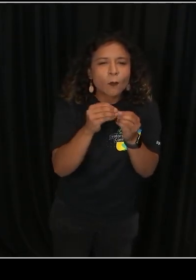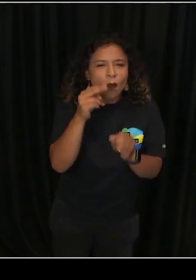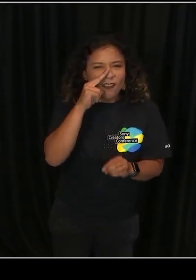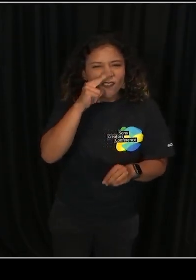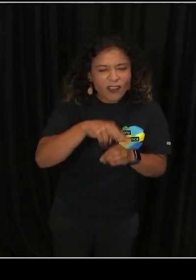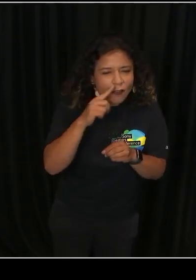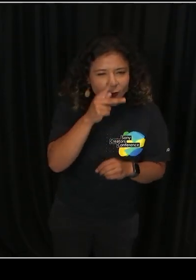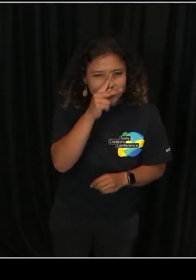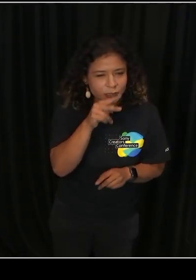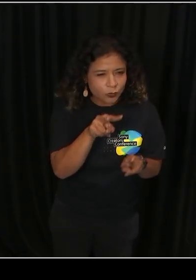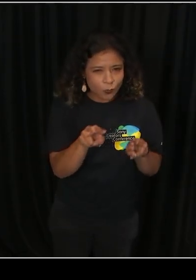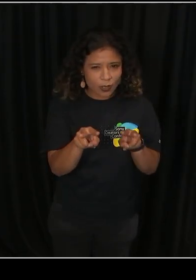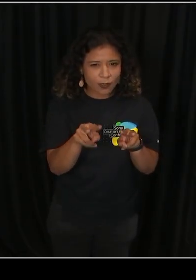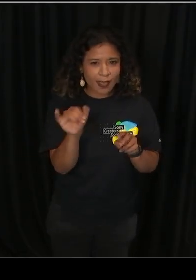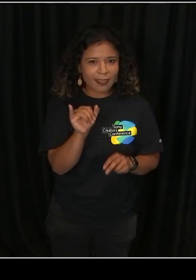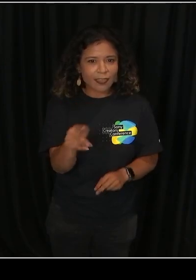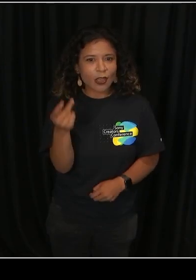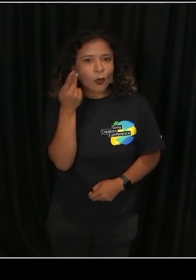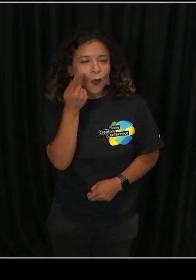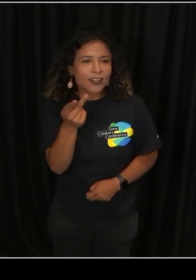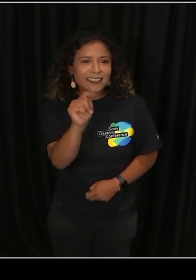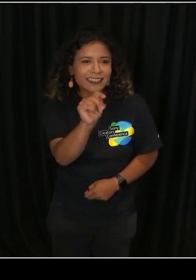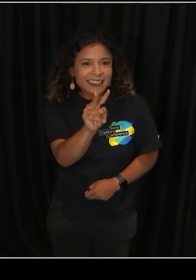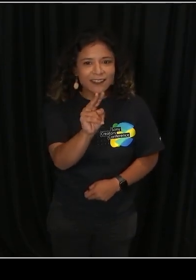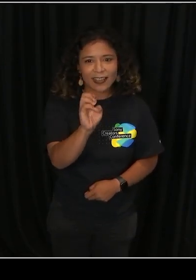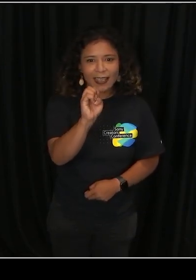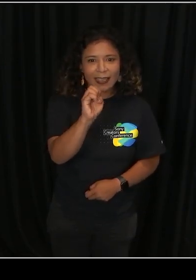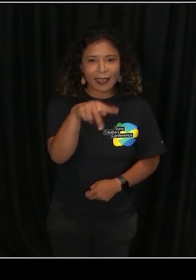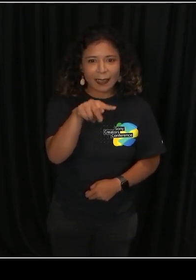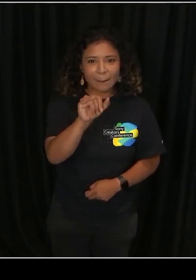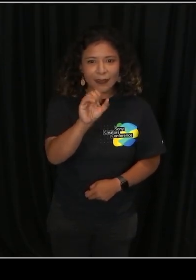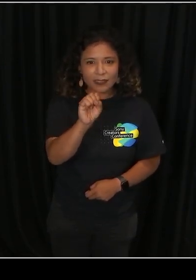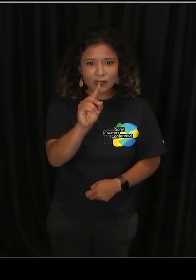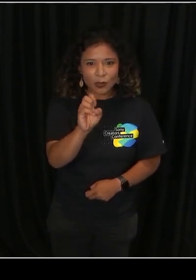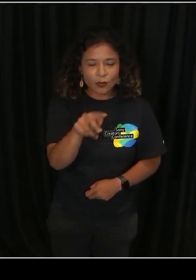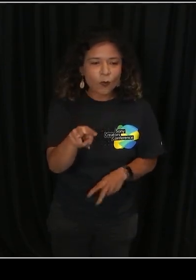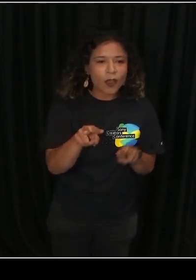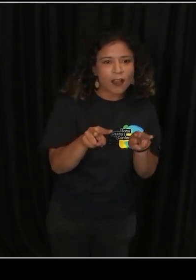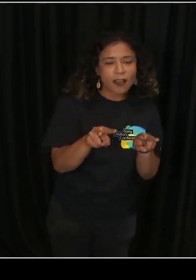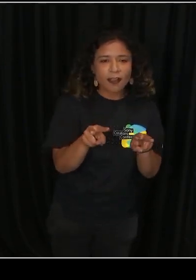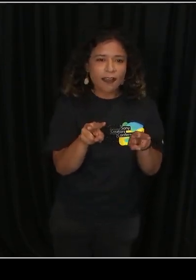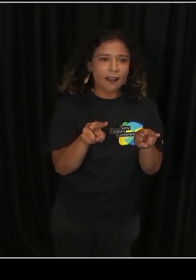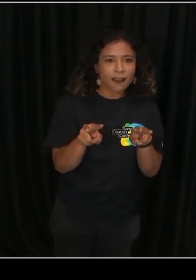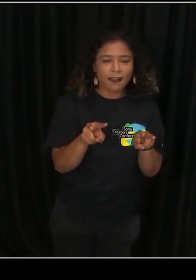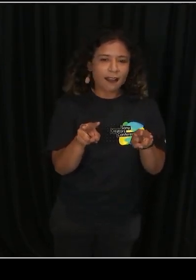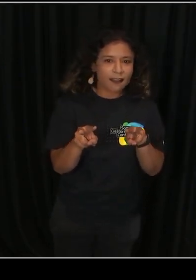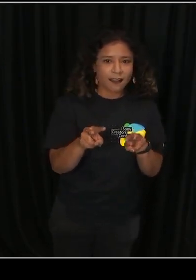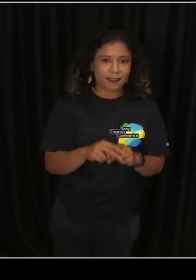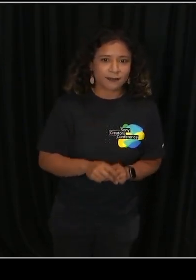It was almost like they were watching an episode of Big City Greens, where in this case you had the zoo animals